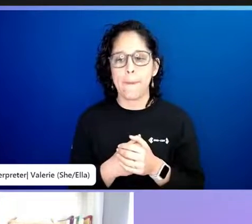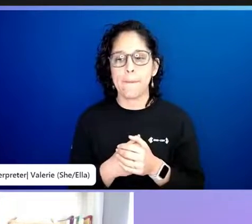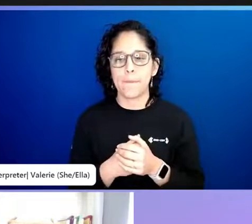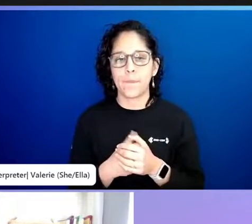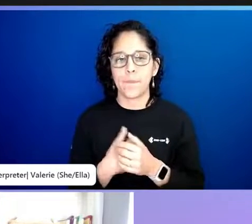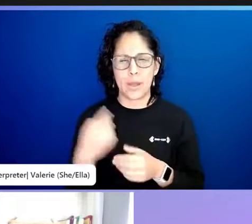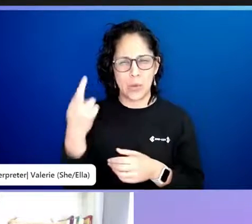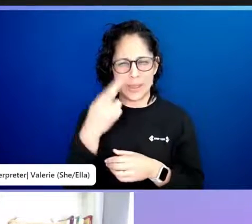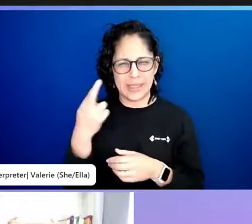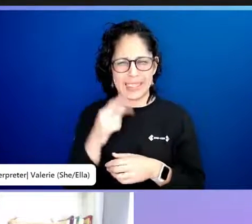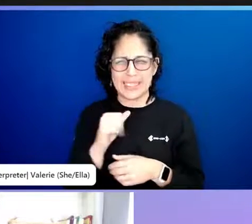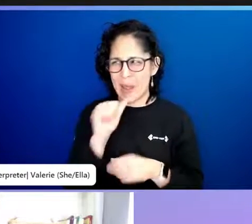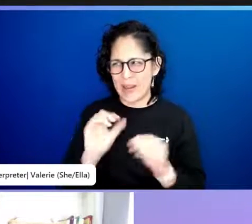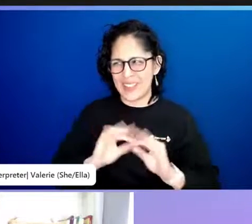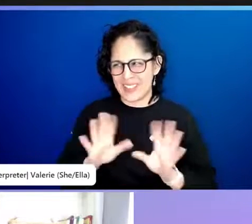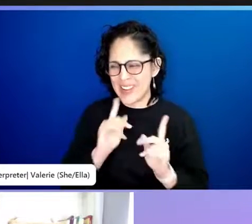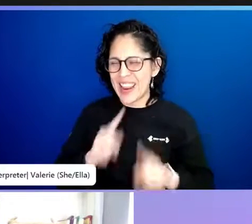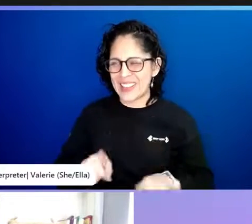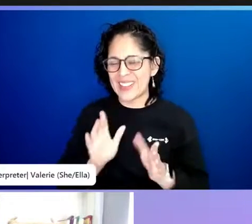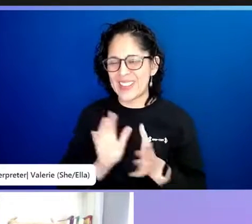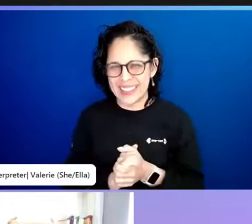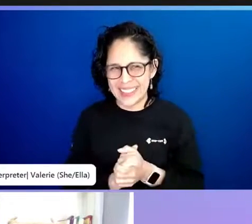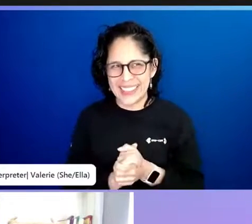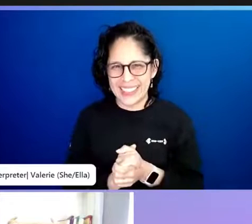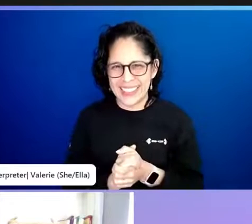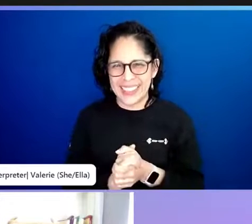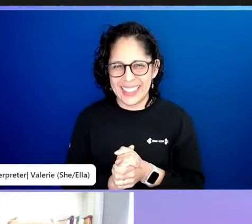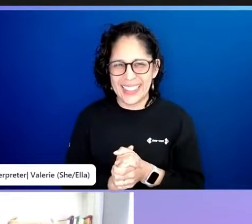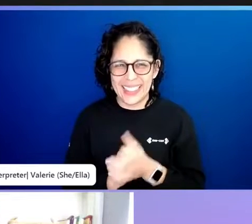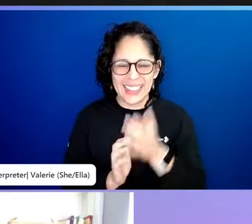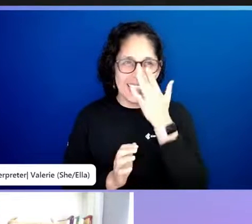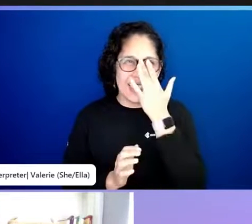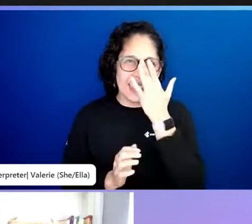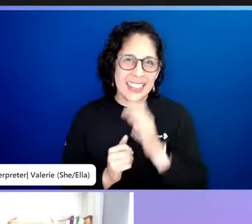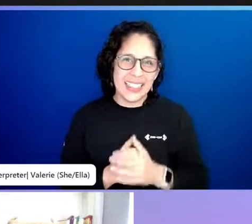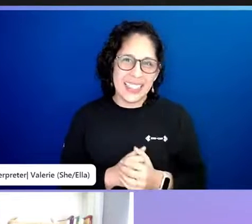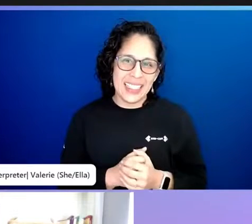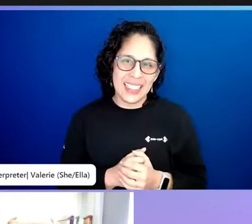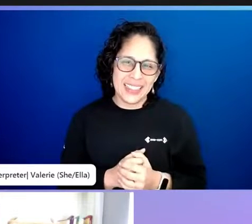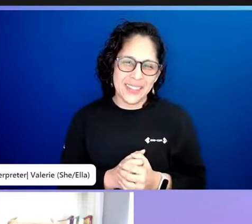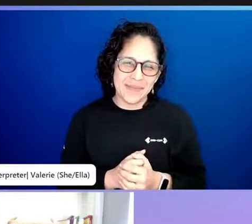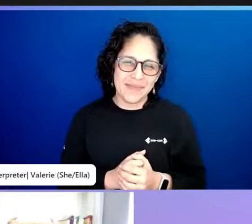realize that's not a very clear answer I think it kind of comes in in with a very similar